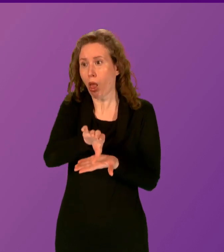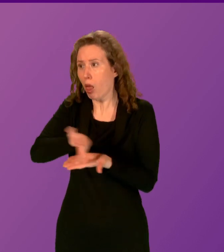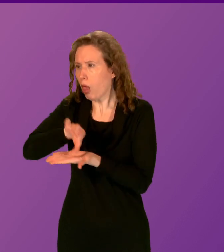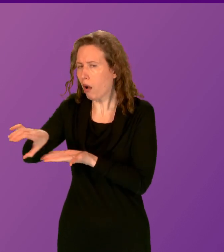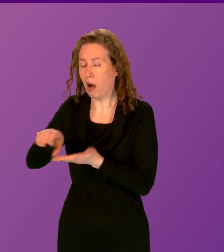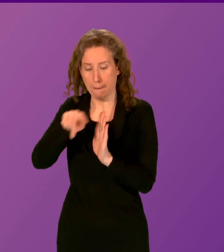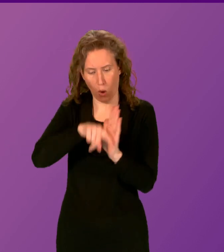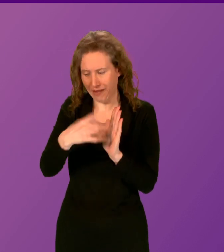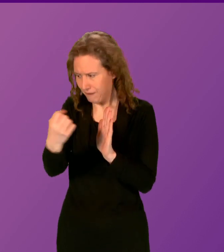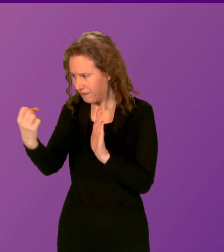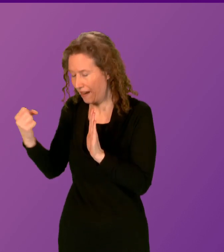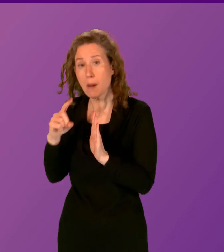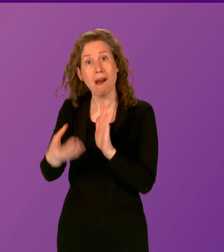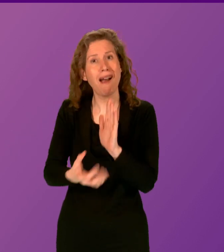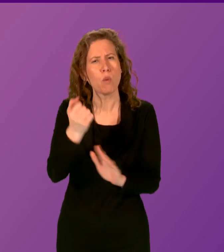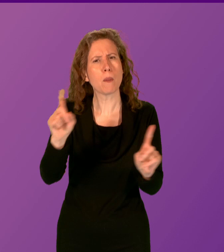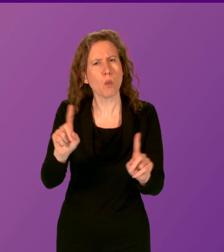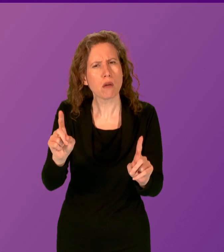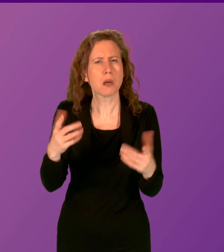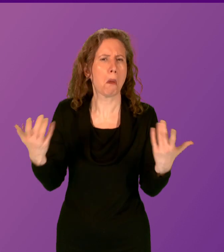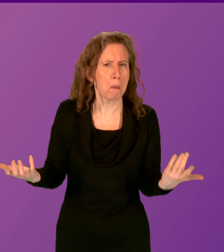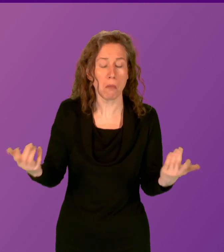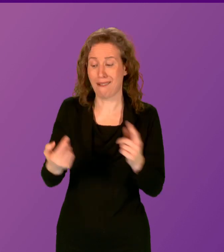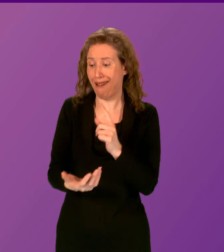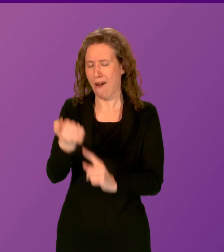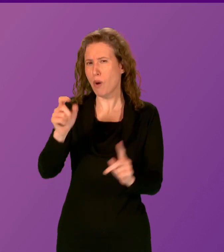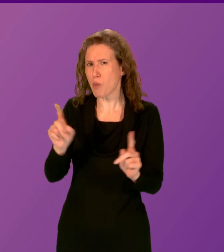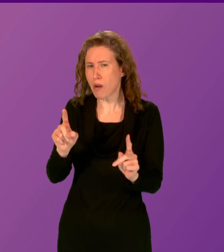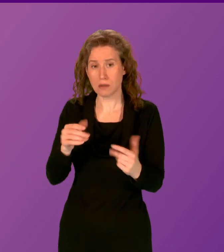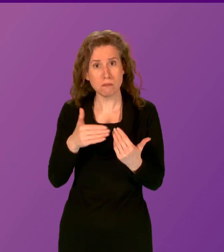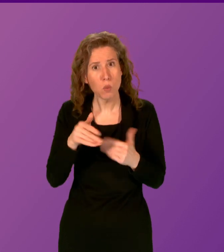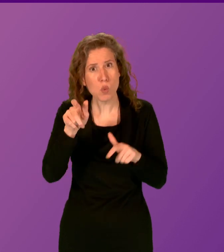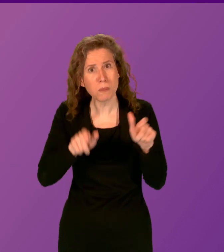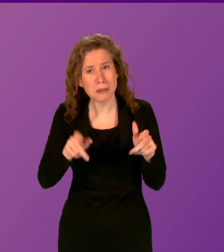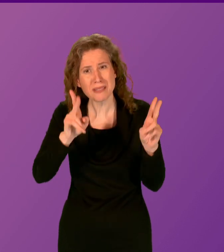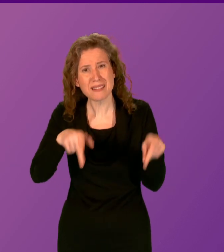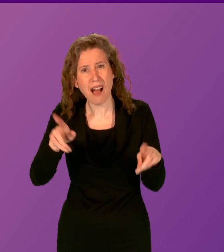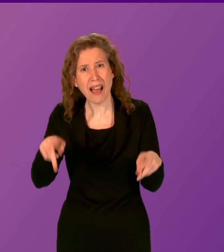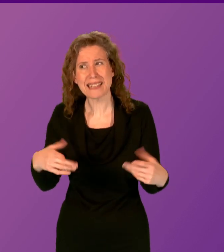What matters here are the outcomes, and the outcome is more people losing their lives to drugs.